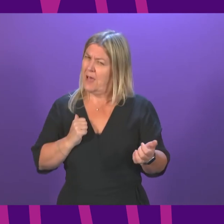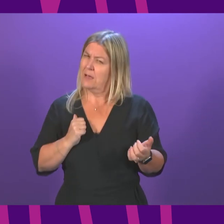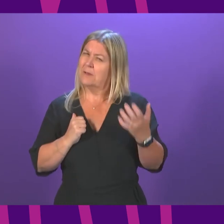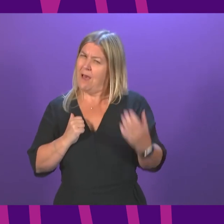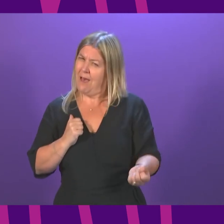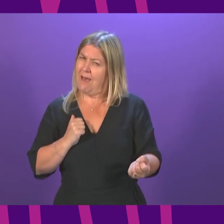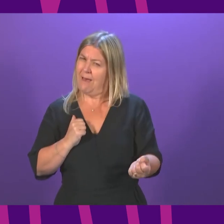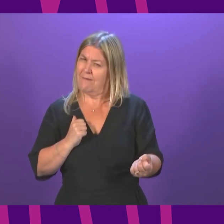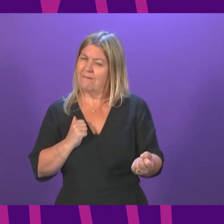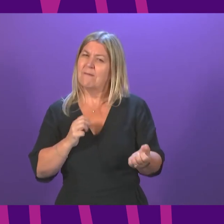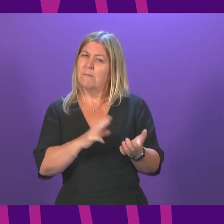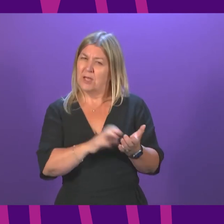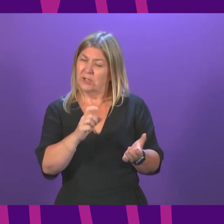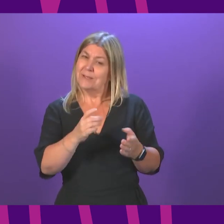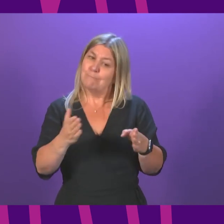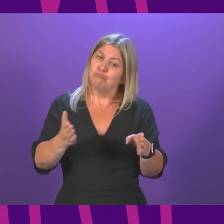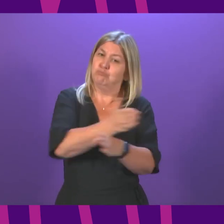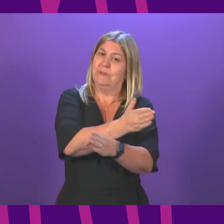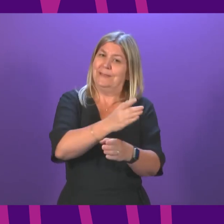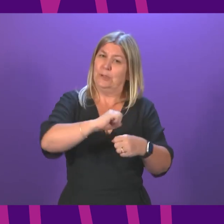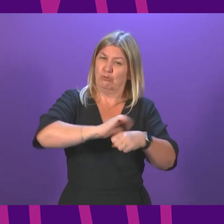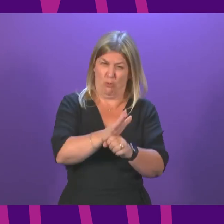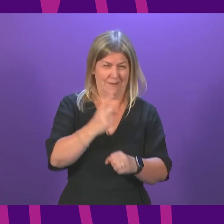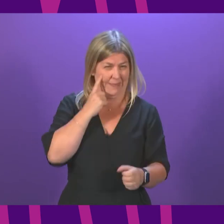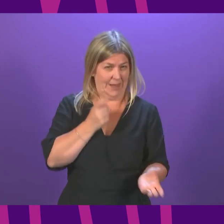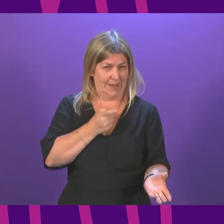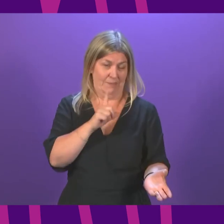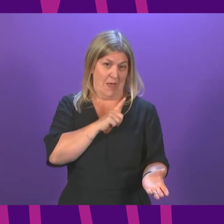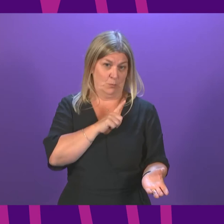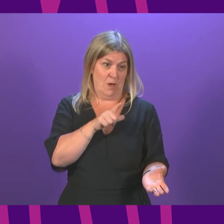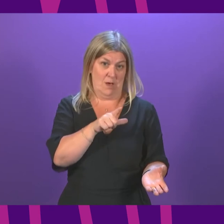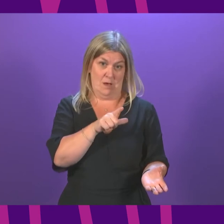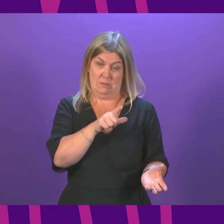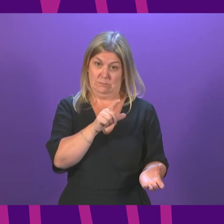would hazard a guess that a lot of that work was done pre-Covid. Mr Sweeney raises a legitimate